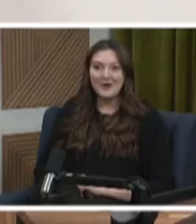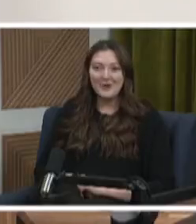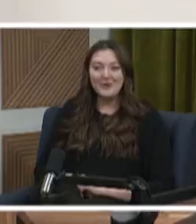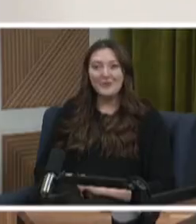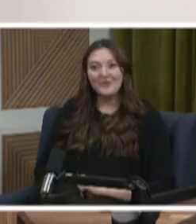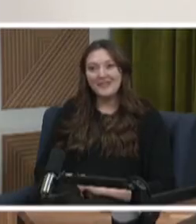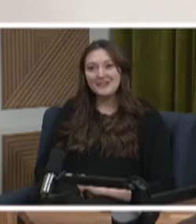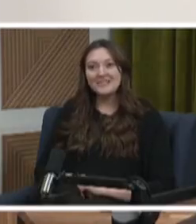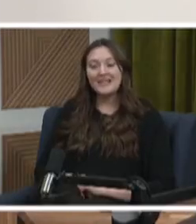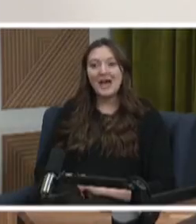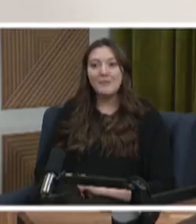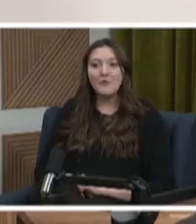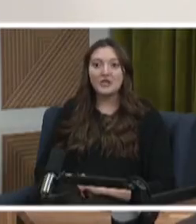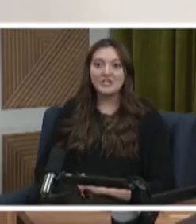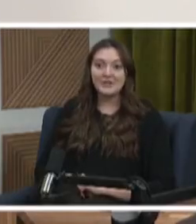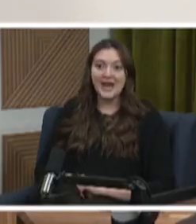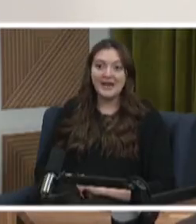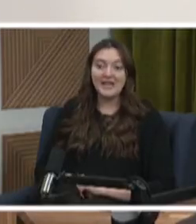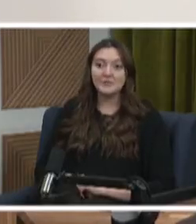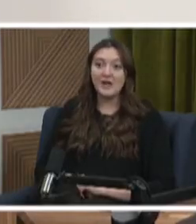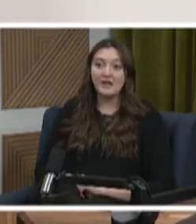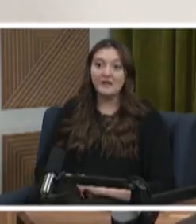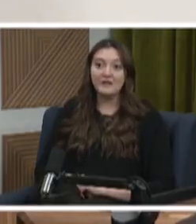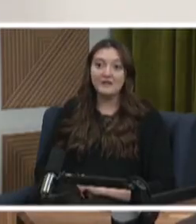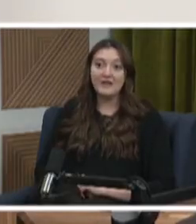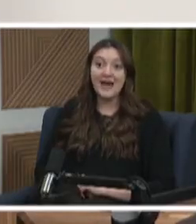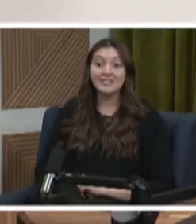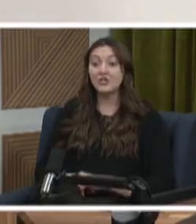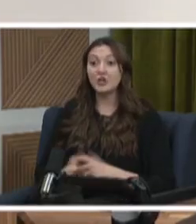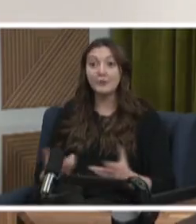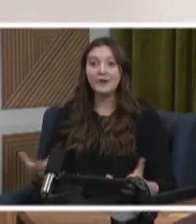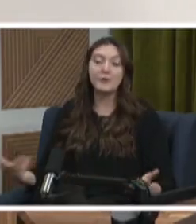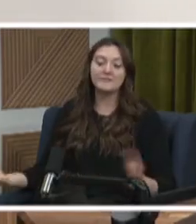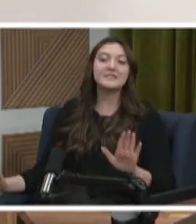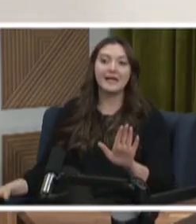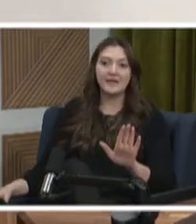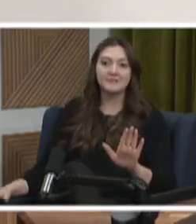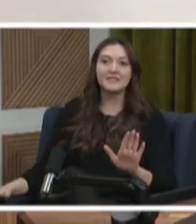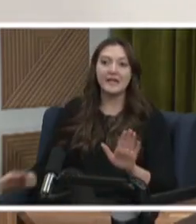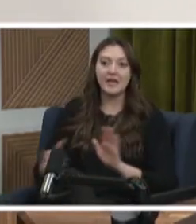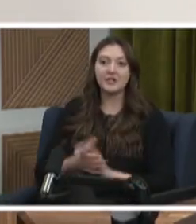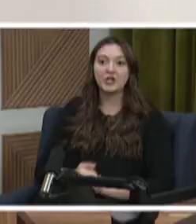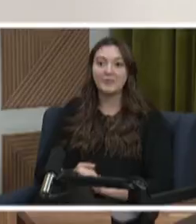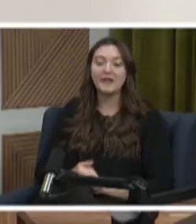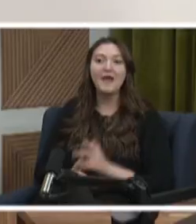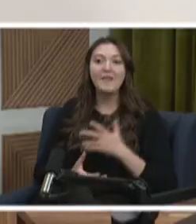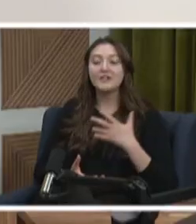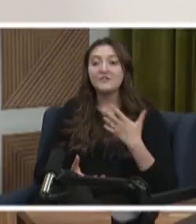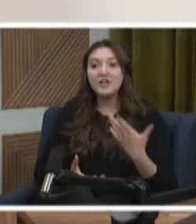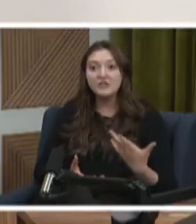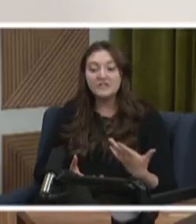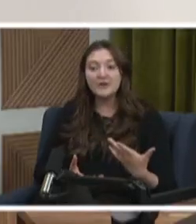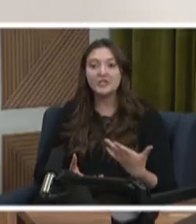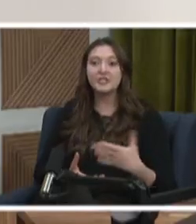So, there is a lot more to that as well as interpreting. Well, signing. Signing, not interpreting. There's facial expressions.